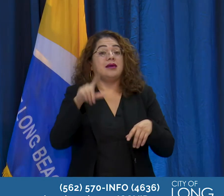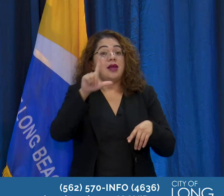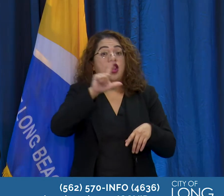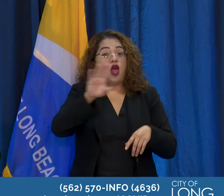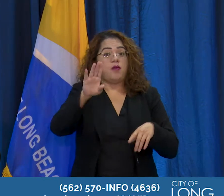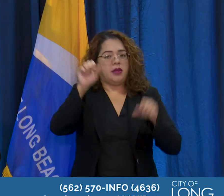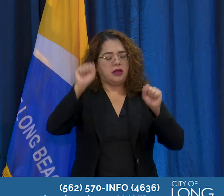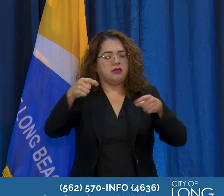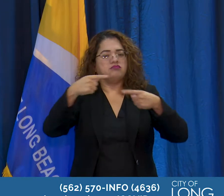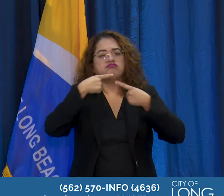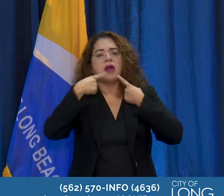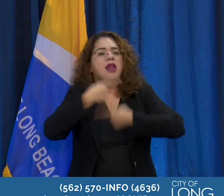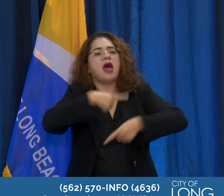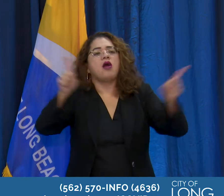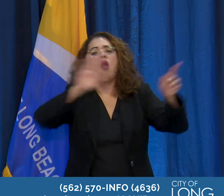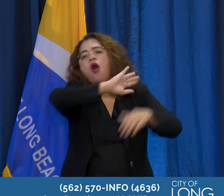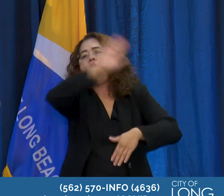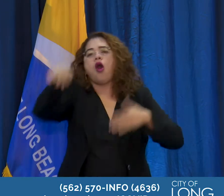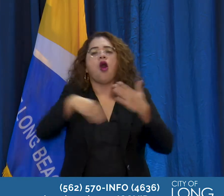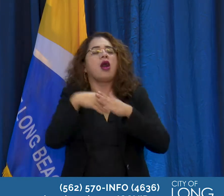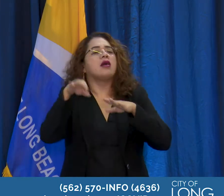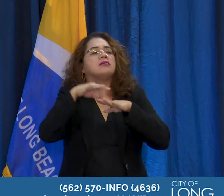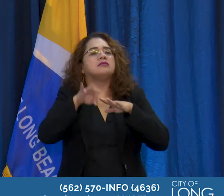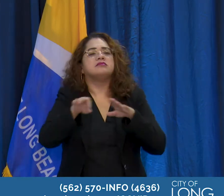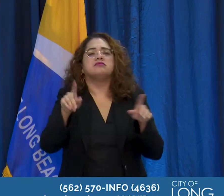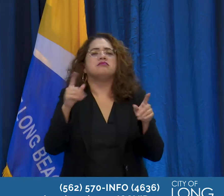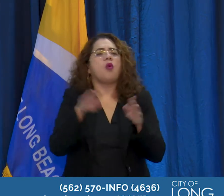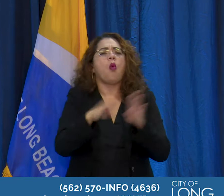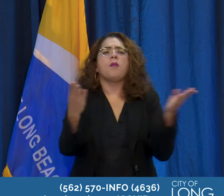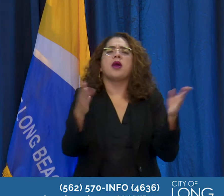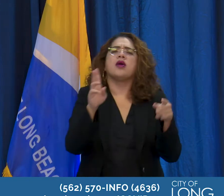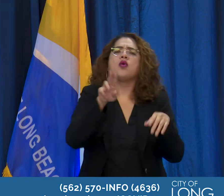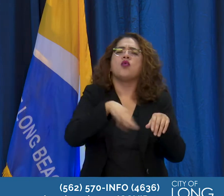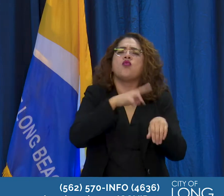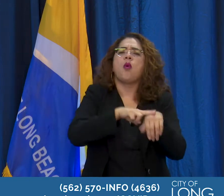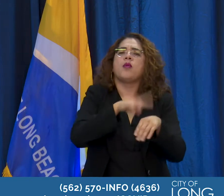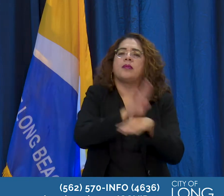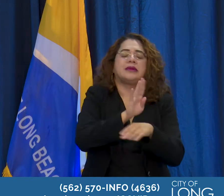So we have to work with the county and the county's re-opening process.